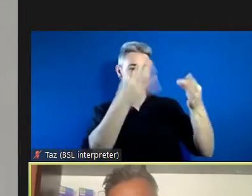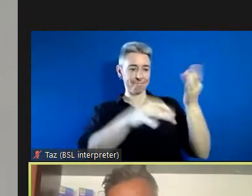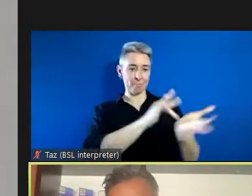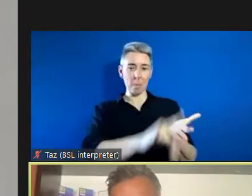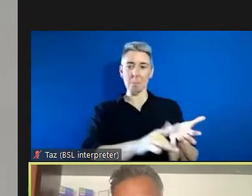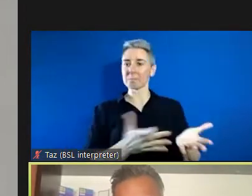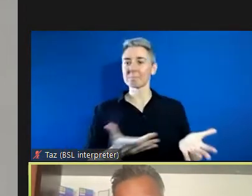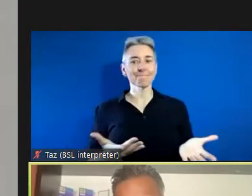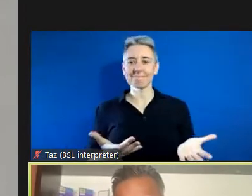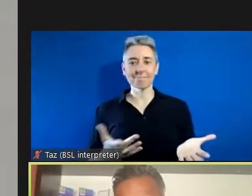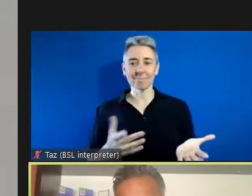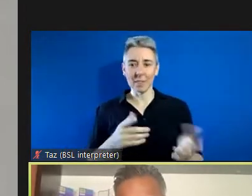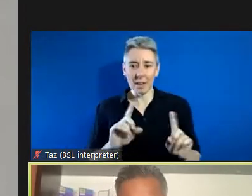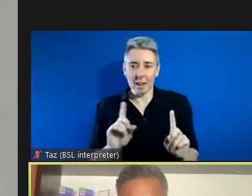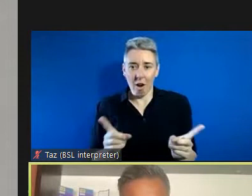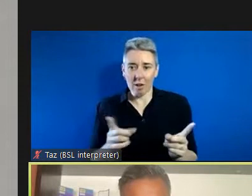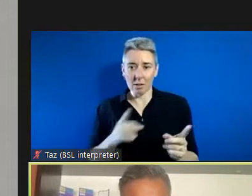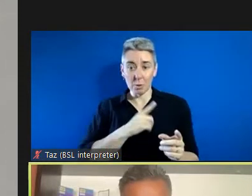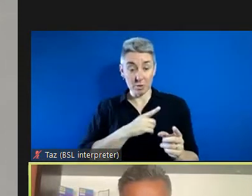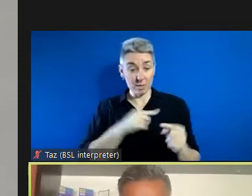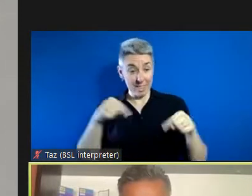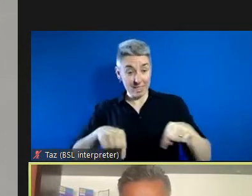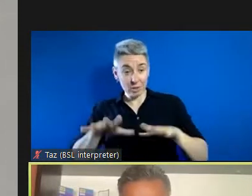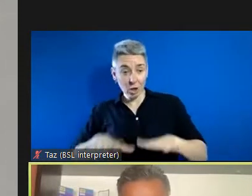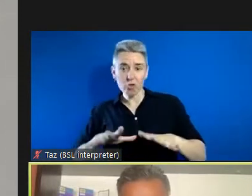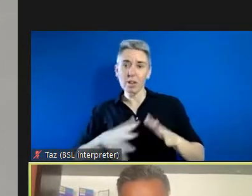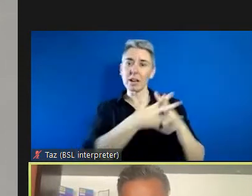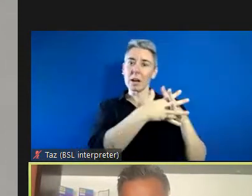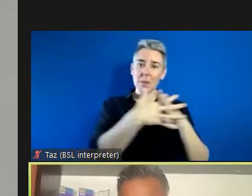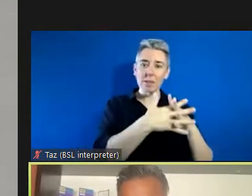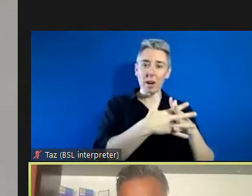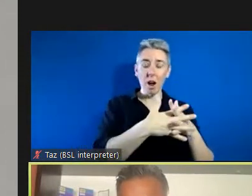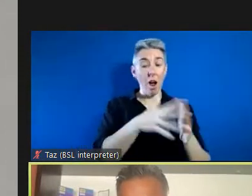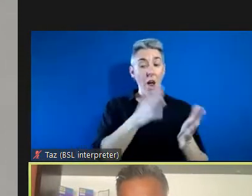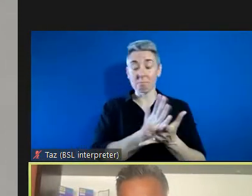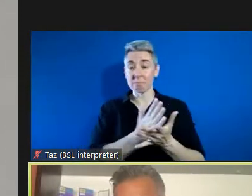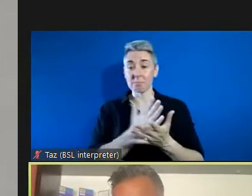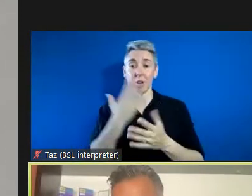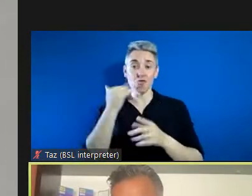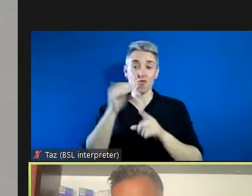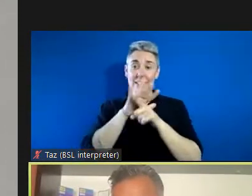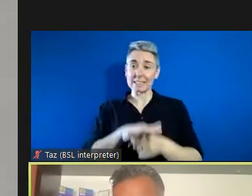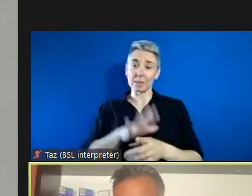US and many countries, it is deeply embedded in the fabric of those countries and this country.